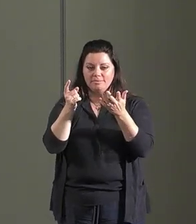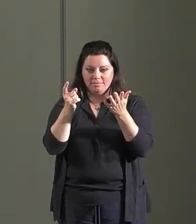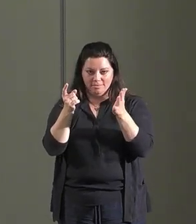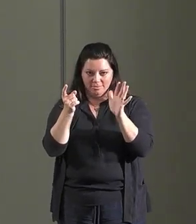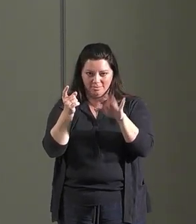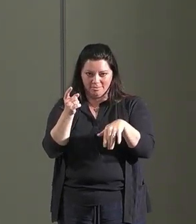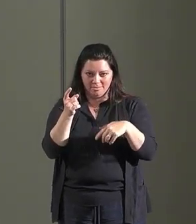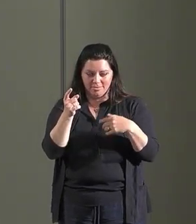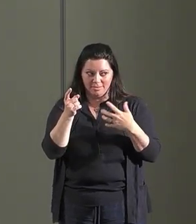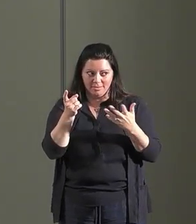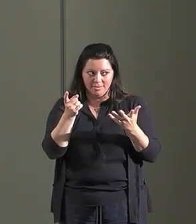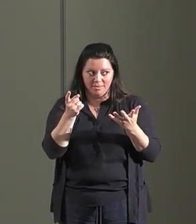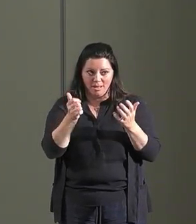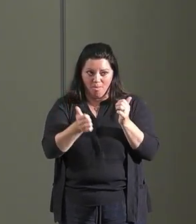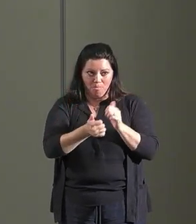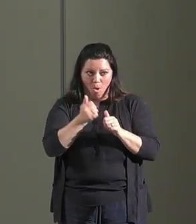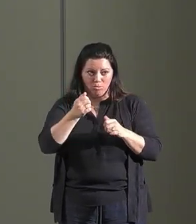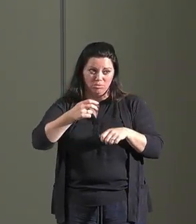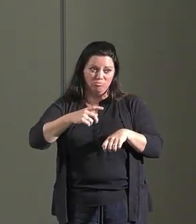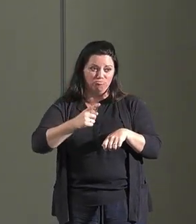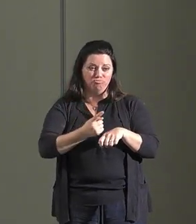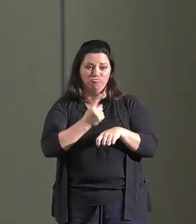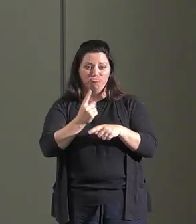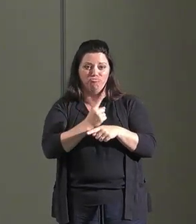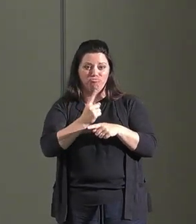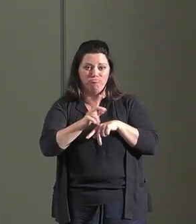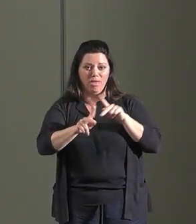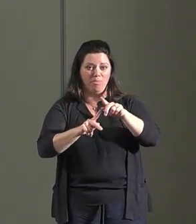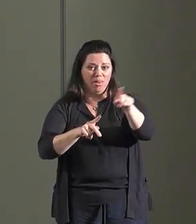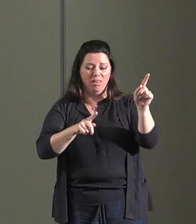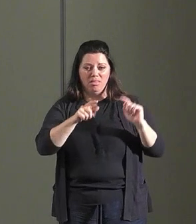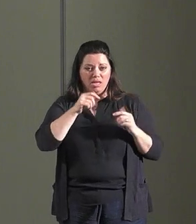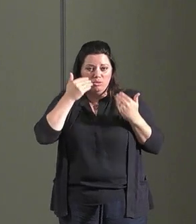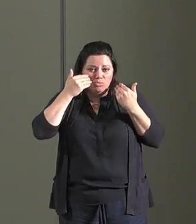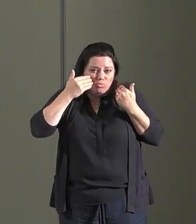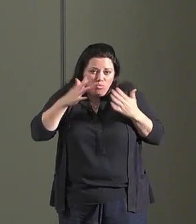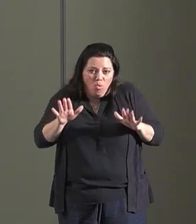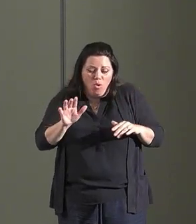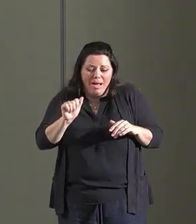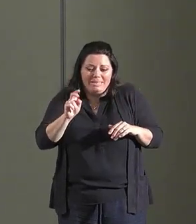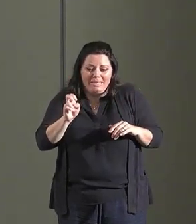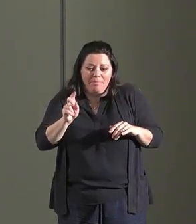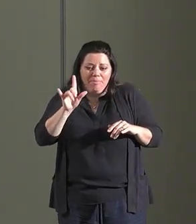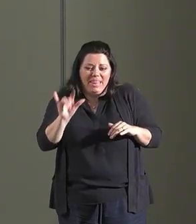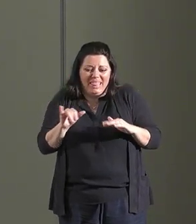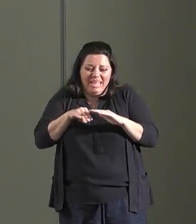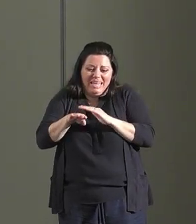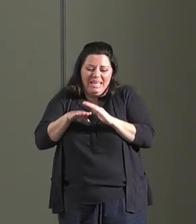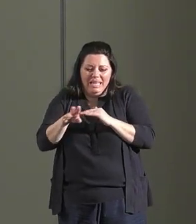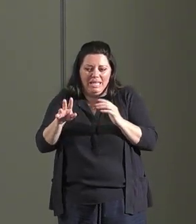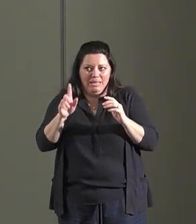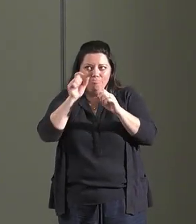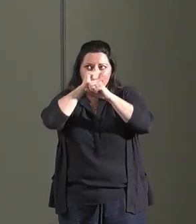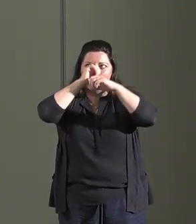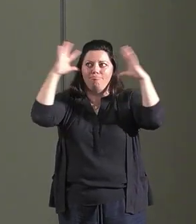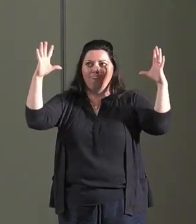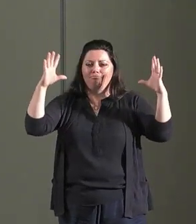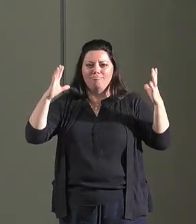most everyday people don't know what accessibility is. What does that look like? So getting from that